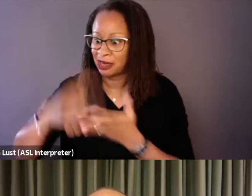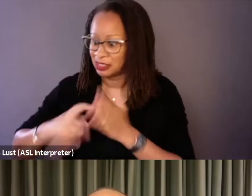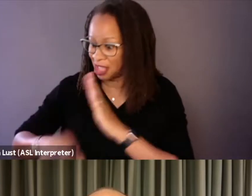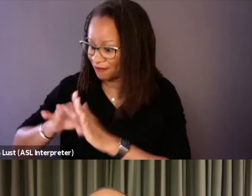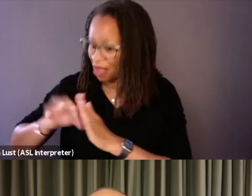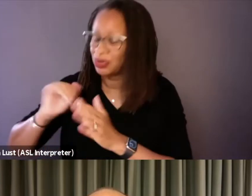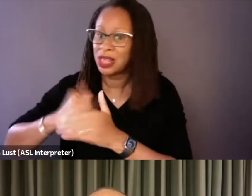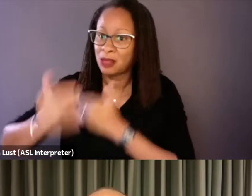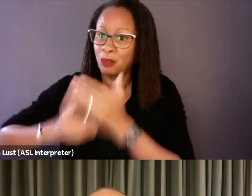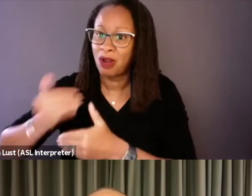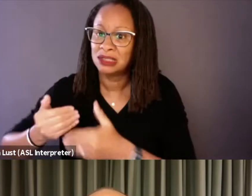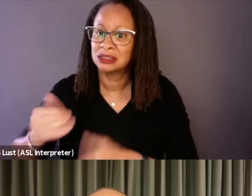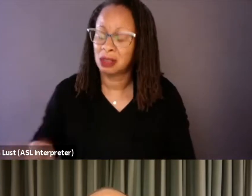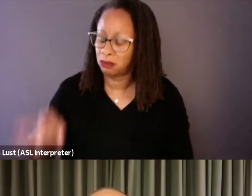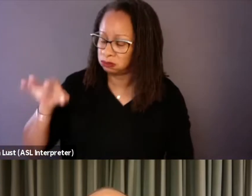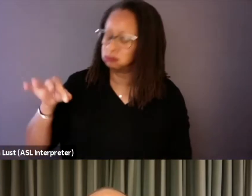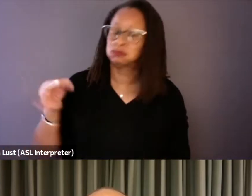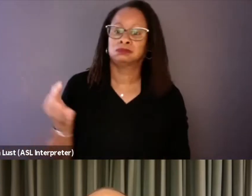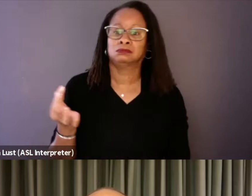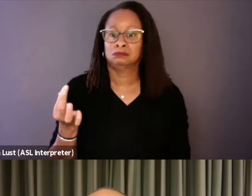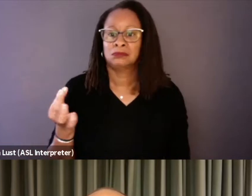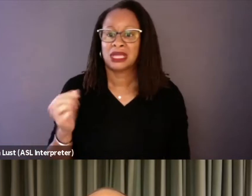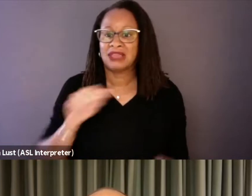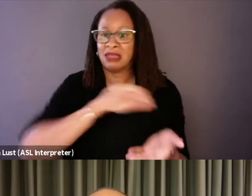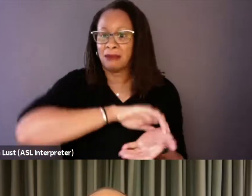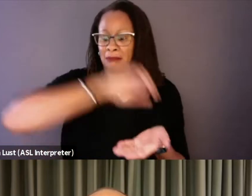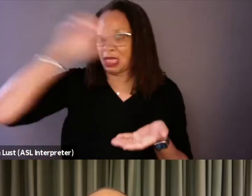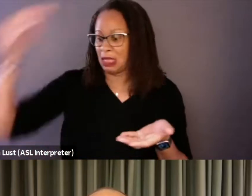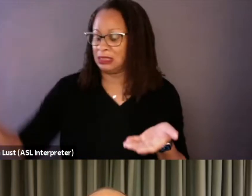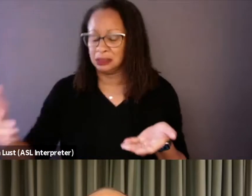I sort of discovered it in our massive material and